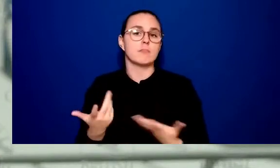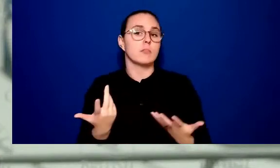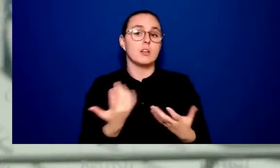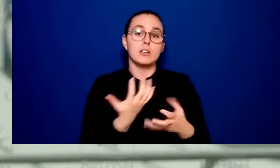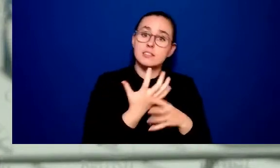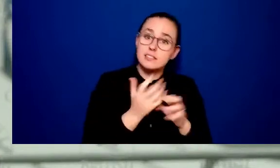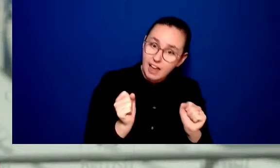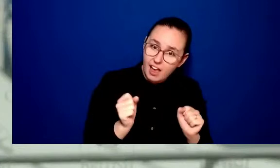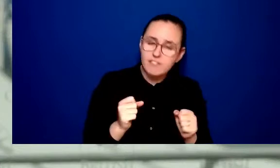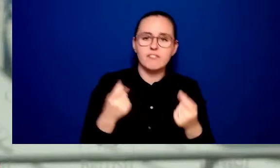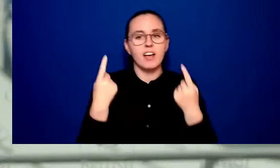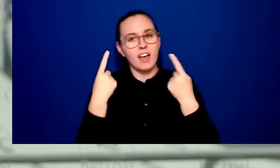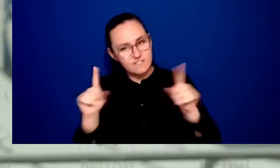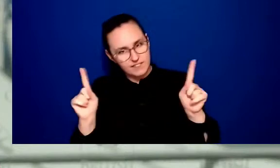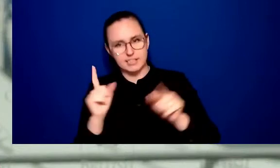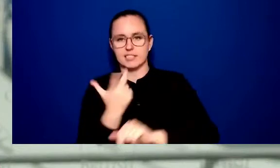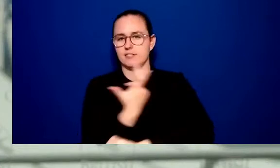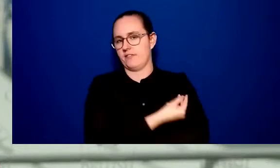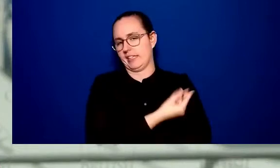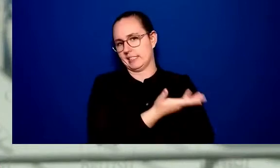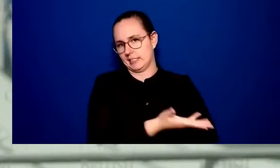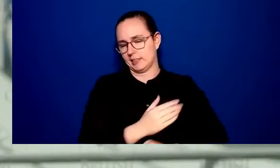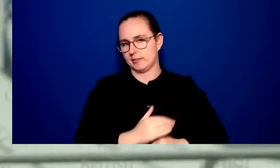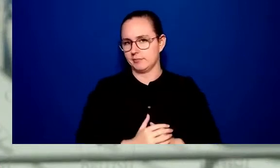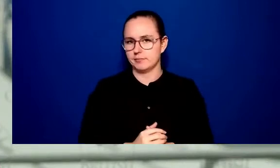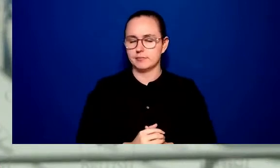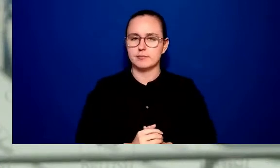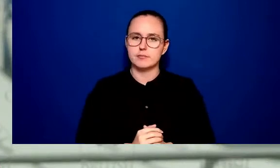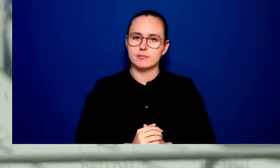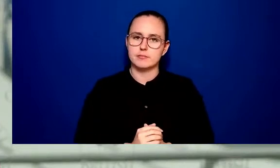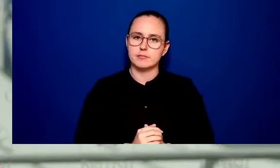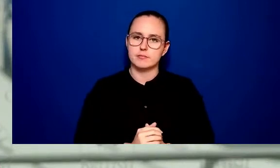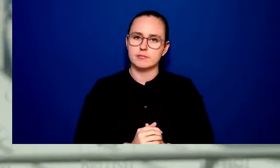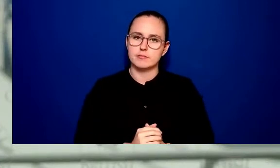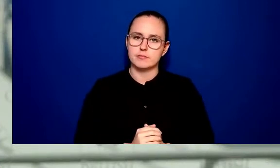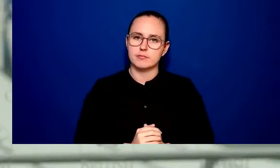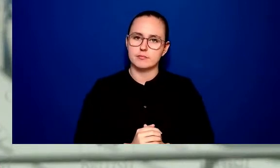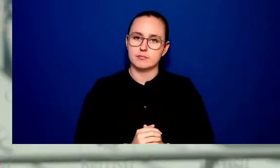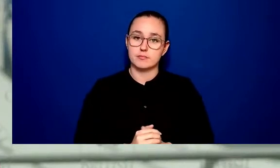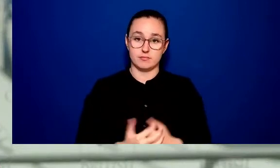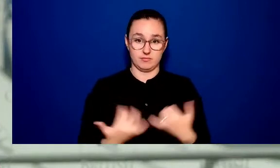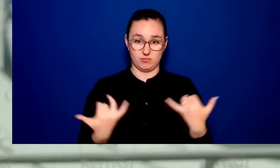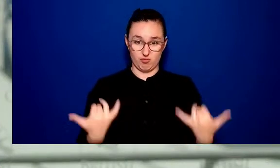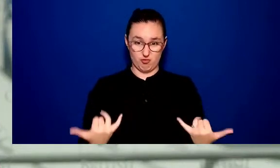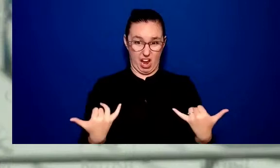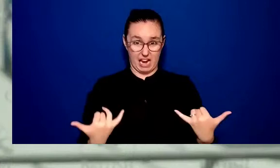so we do not yet have a way for average physicians offices. To be able to enter the